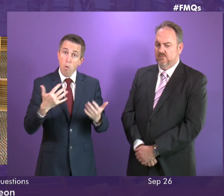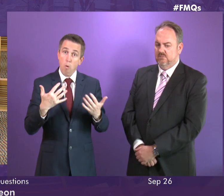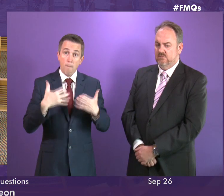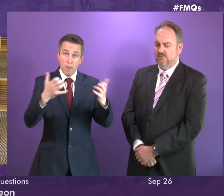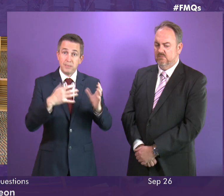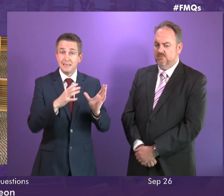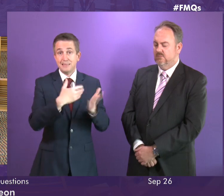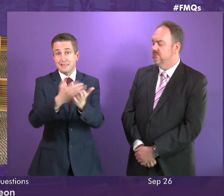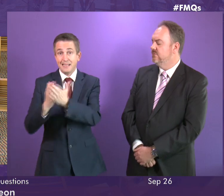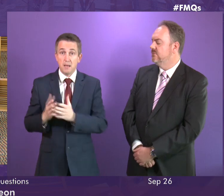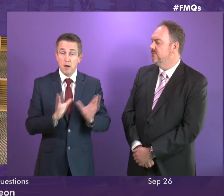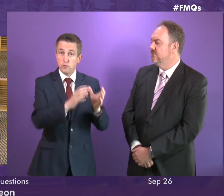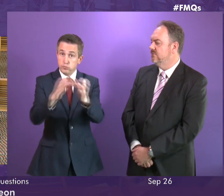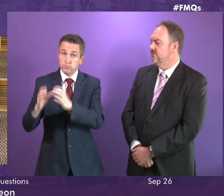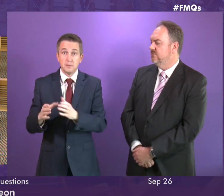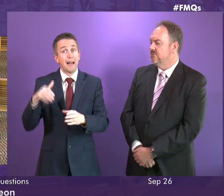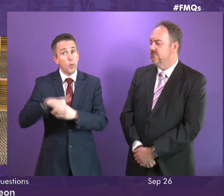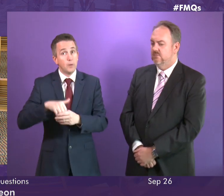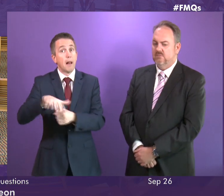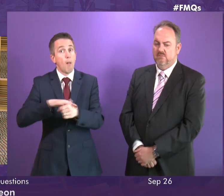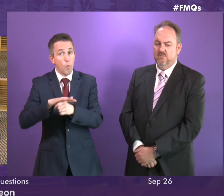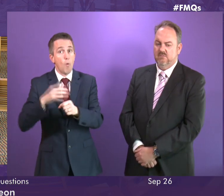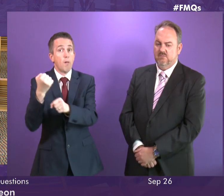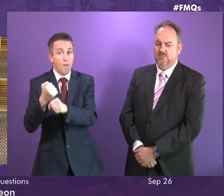local government is not being treated differently in that respect. We will continue to work